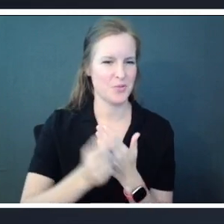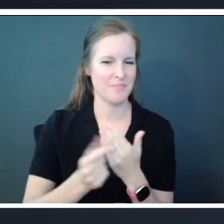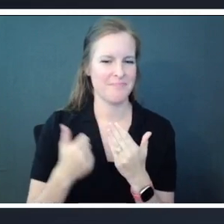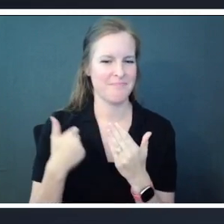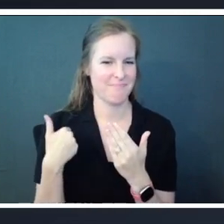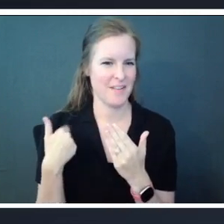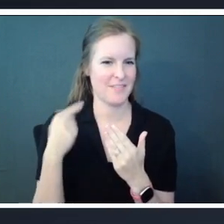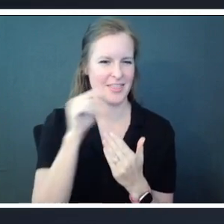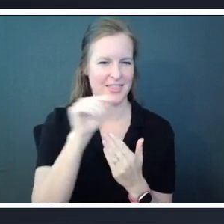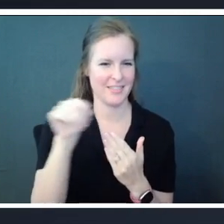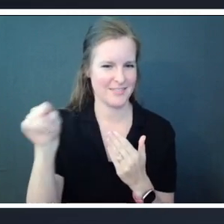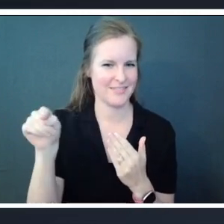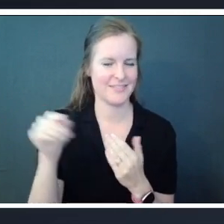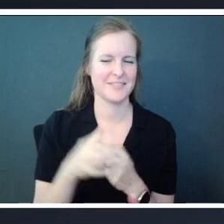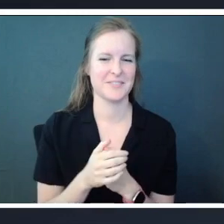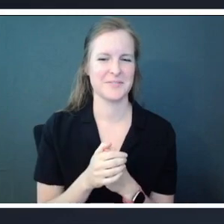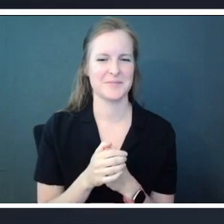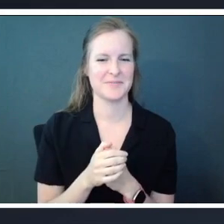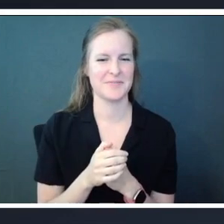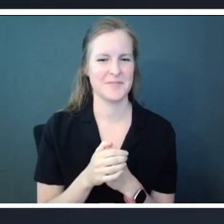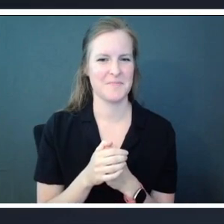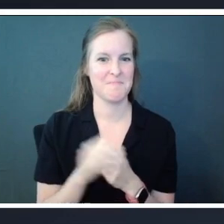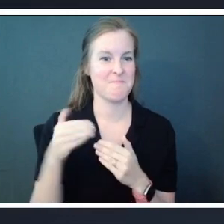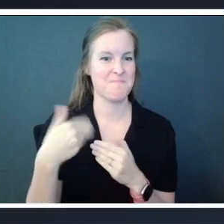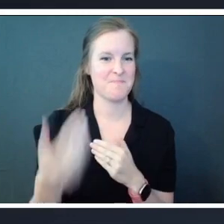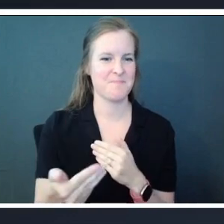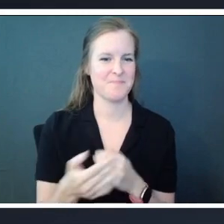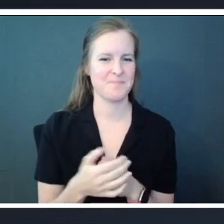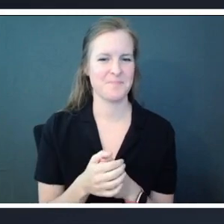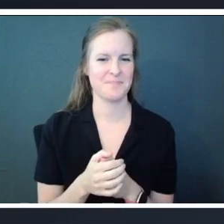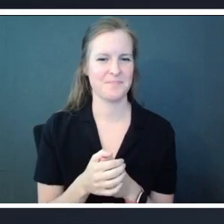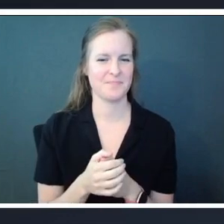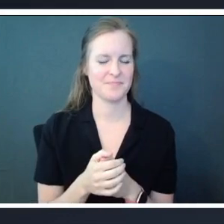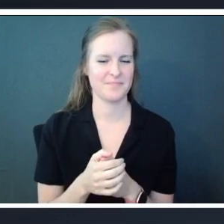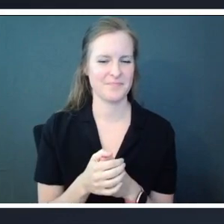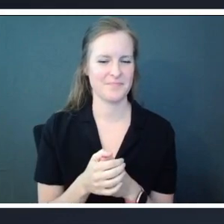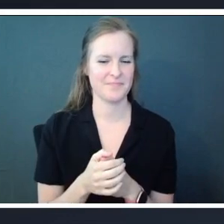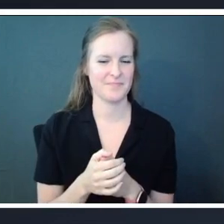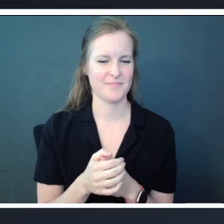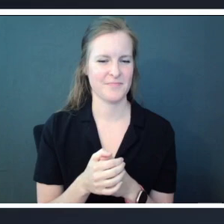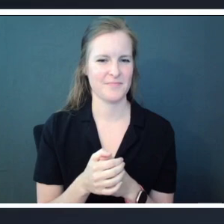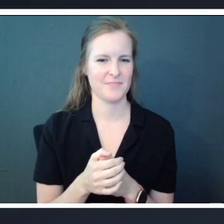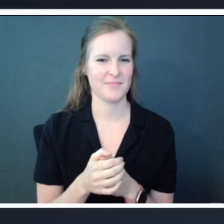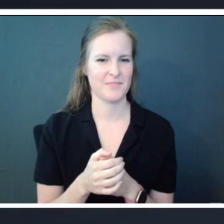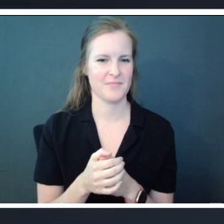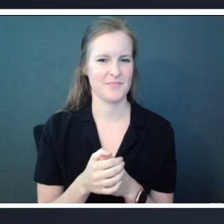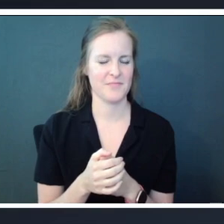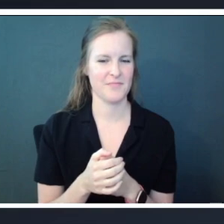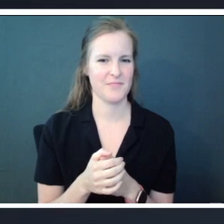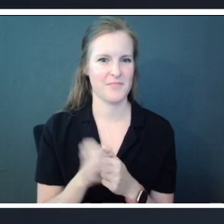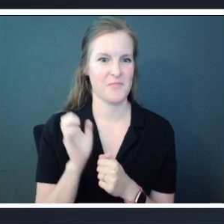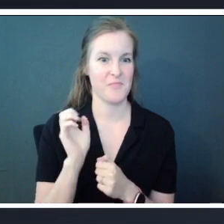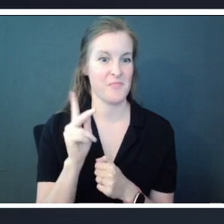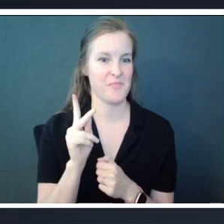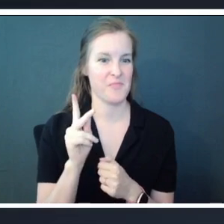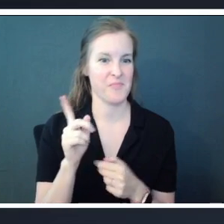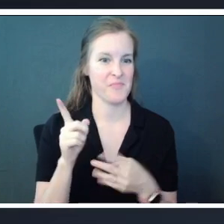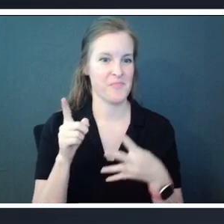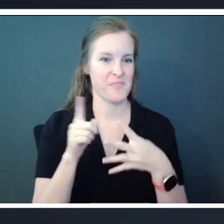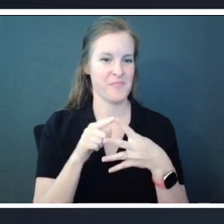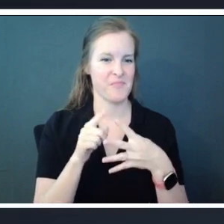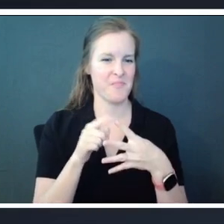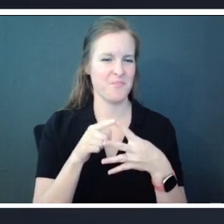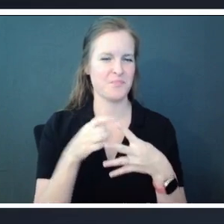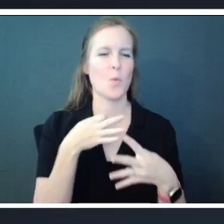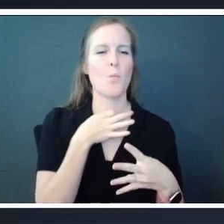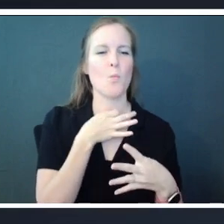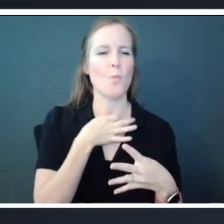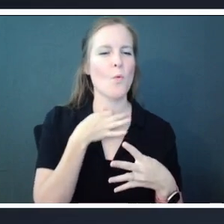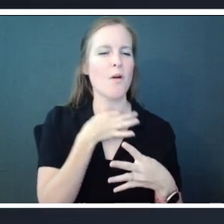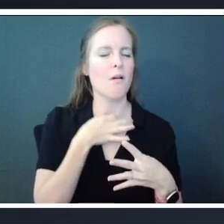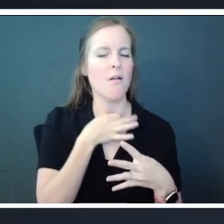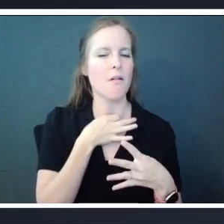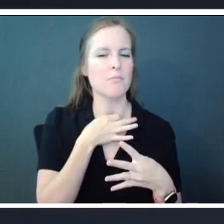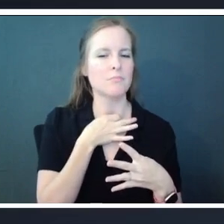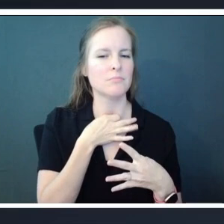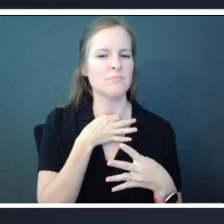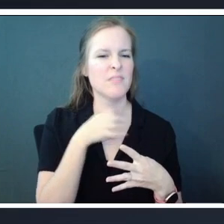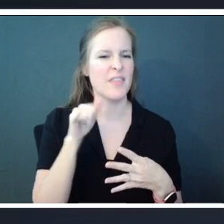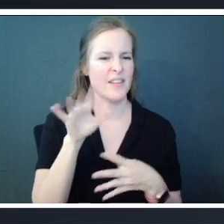end that we'll show you. Next. Okay, so first we have Wonder. So, our Wonder videos are quick five